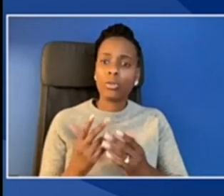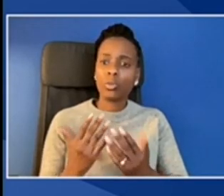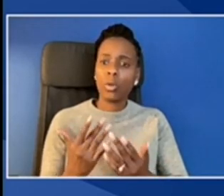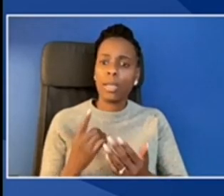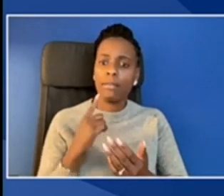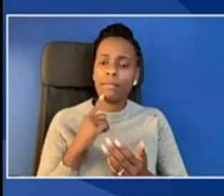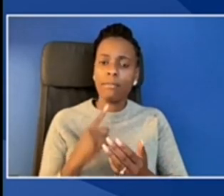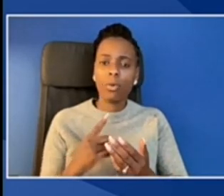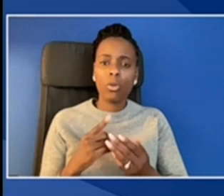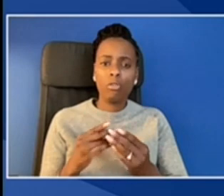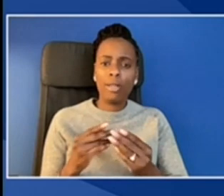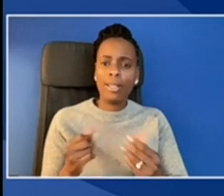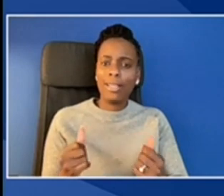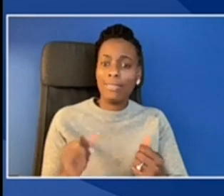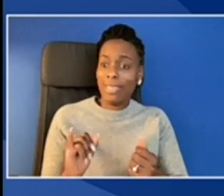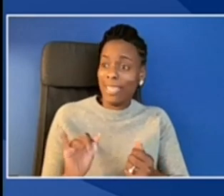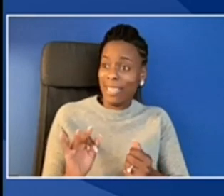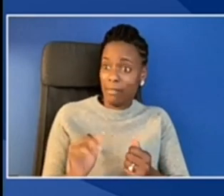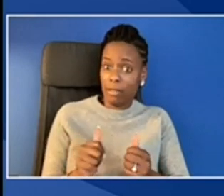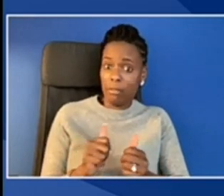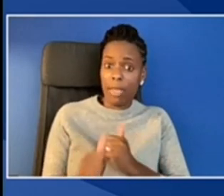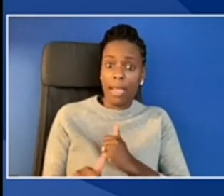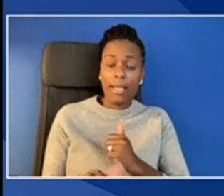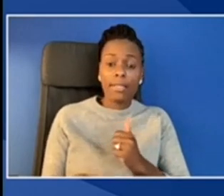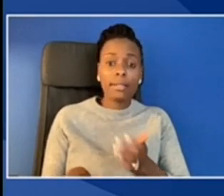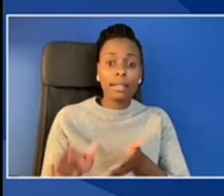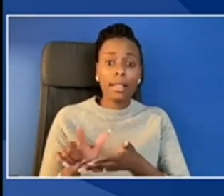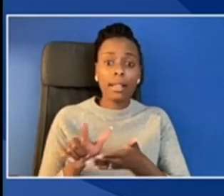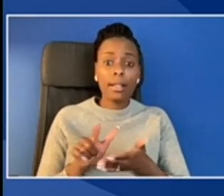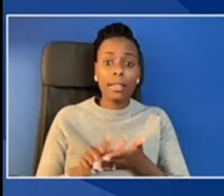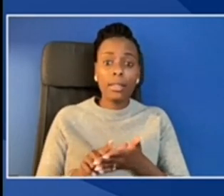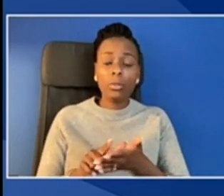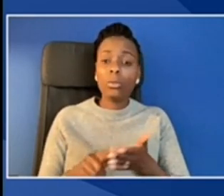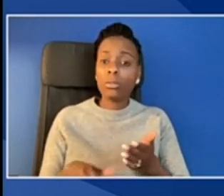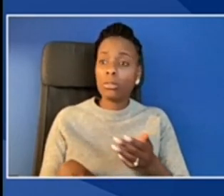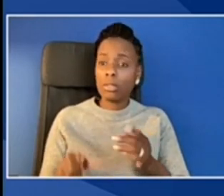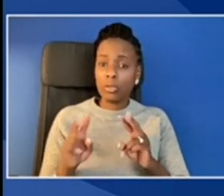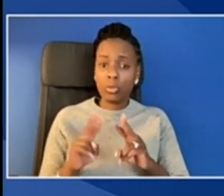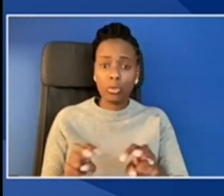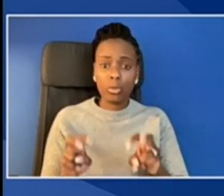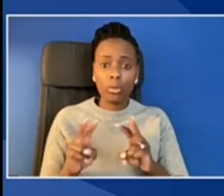scrutiny, and the Department has a plan for how to allocate resources